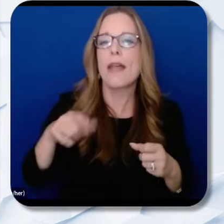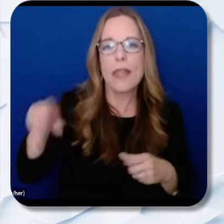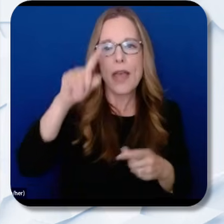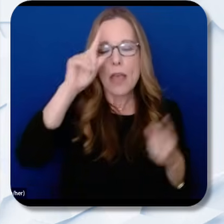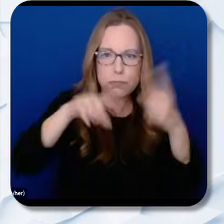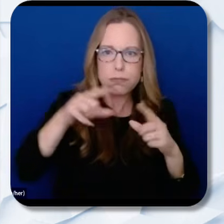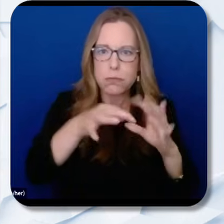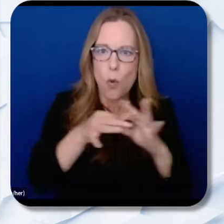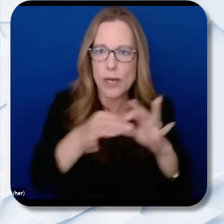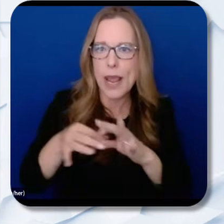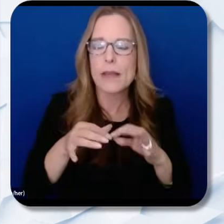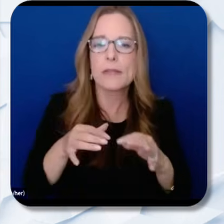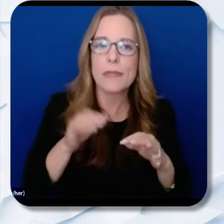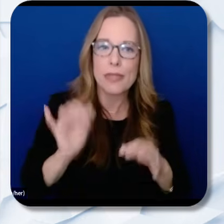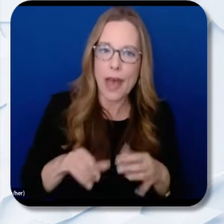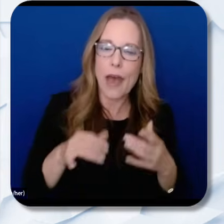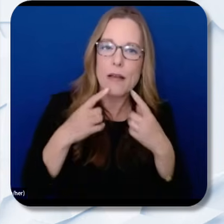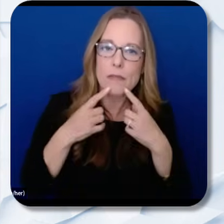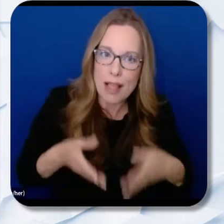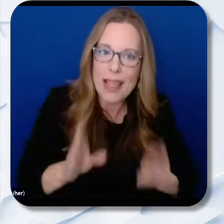And then I graduated and went on to college, and then law school,